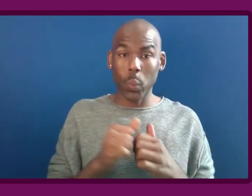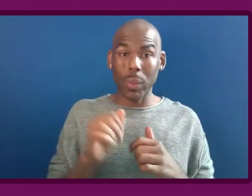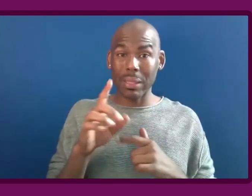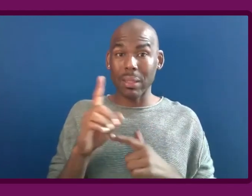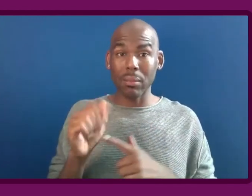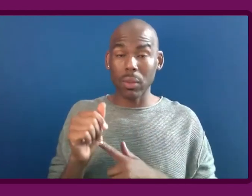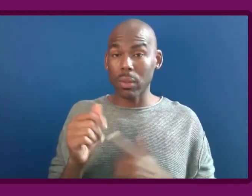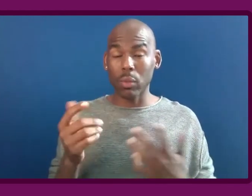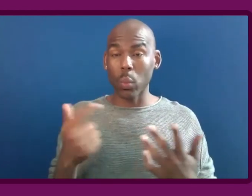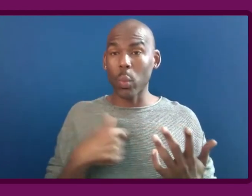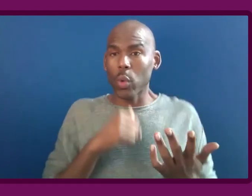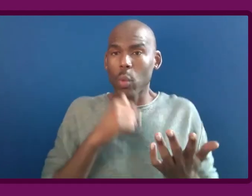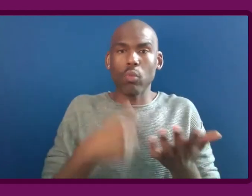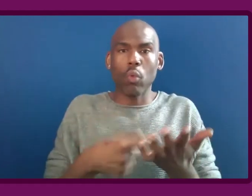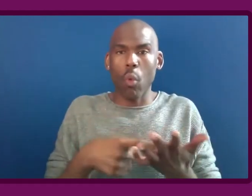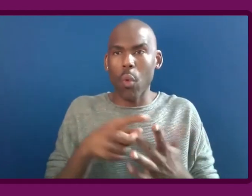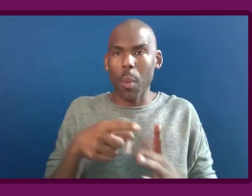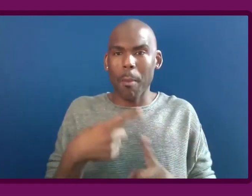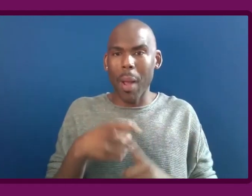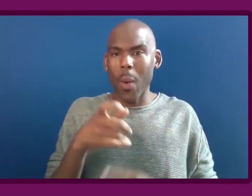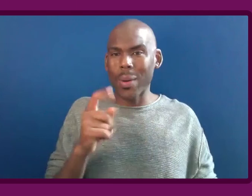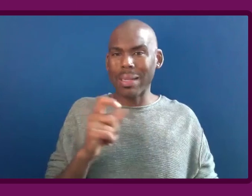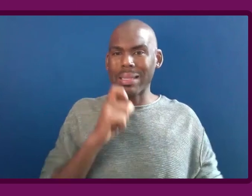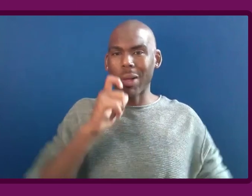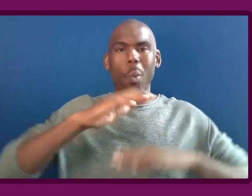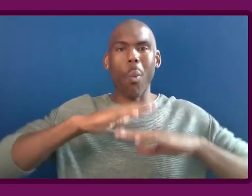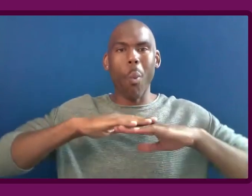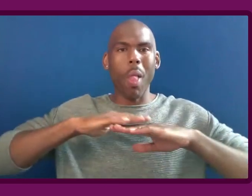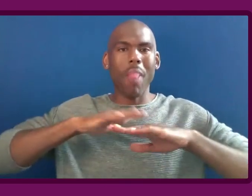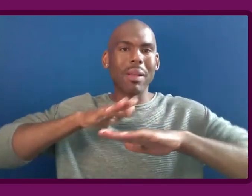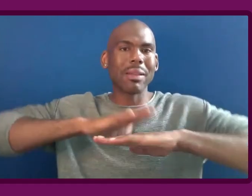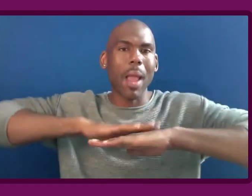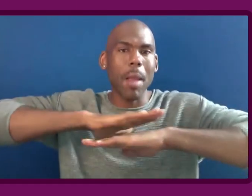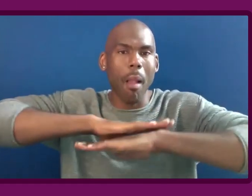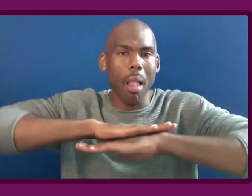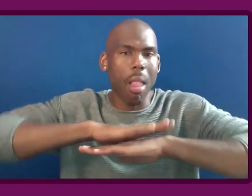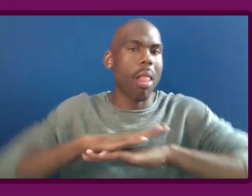a lot of people that have been going through the same things, with their legal capacity and